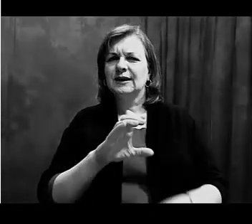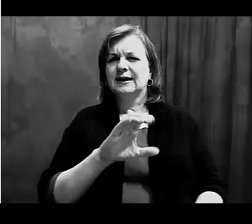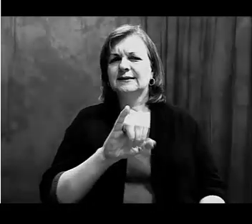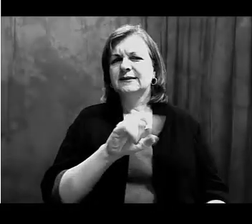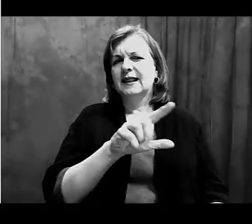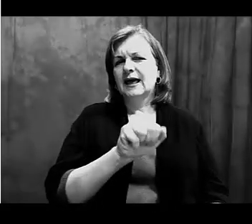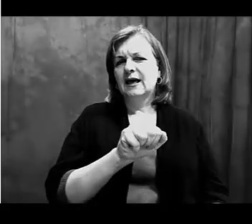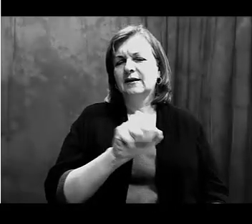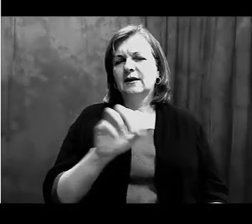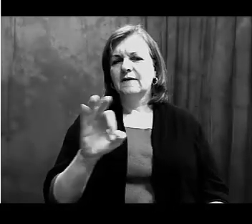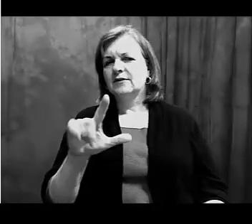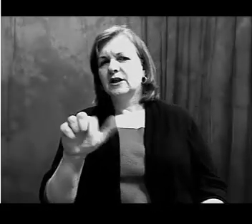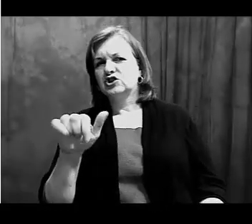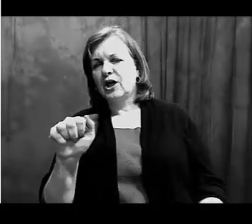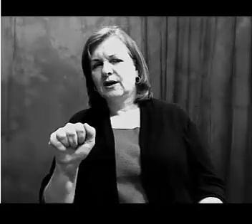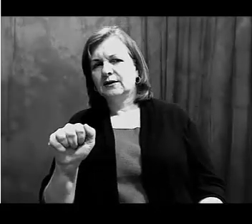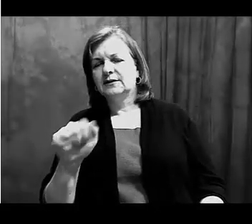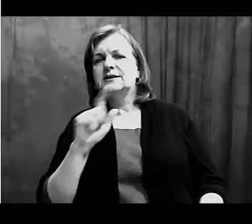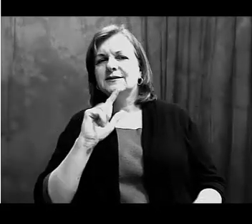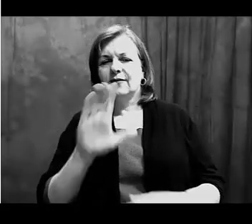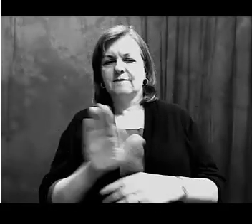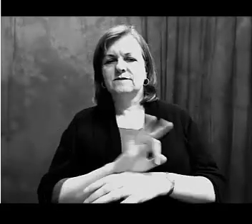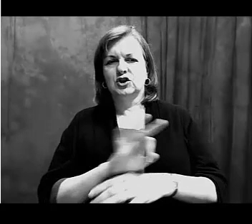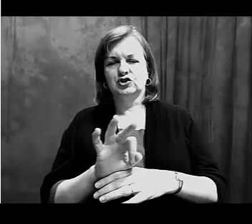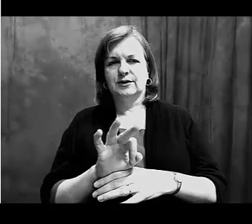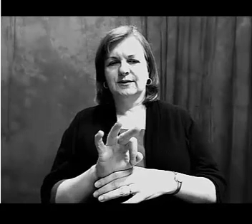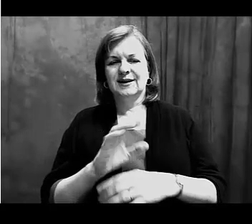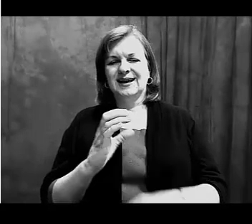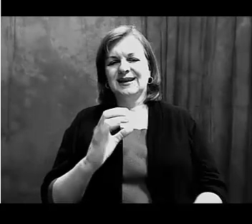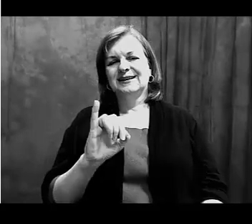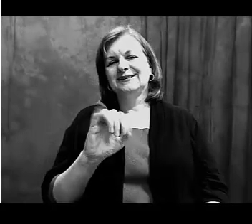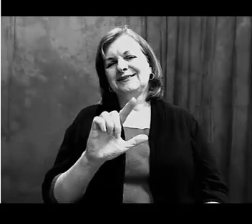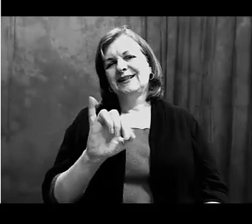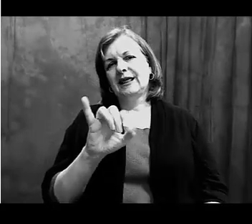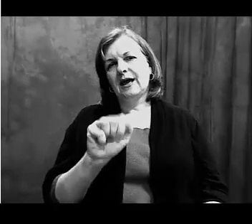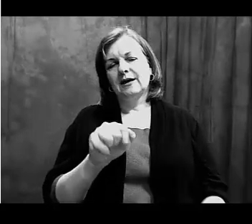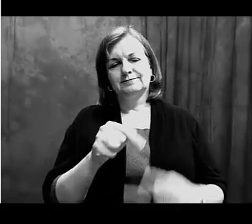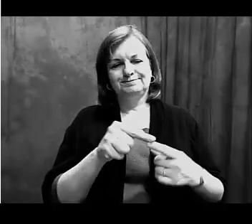the difference between cilia and flagella is how they actually function